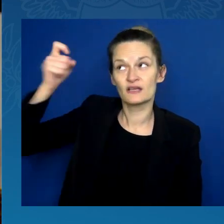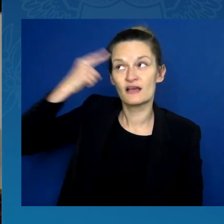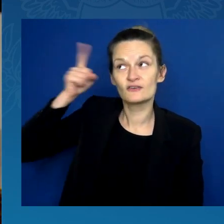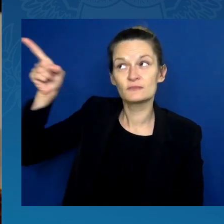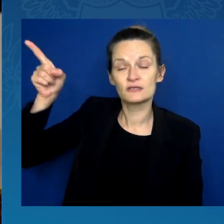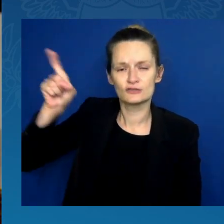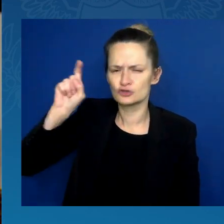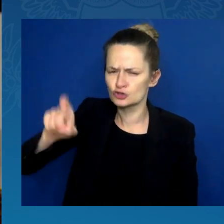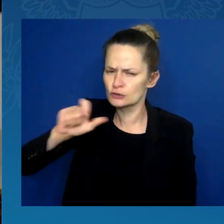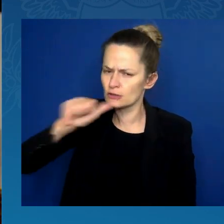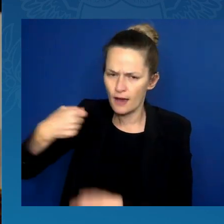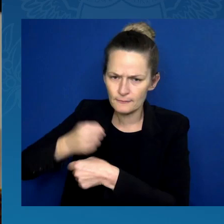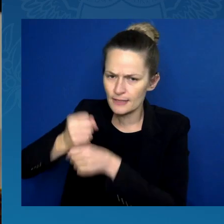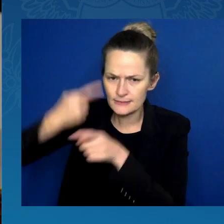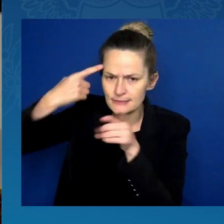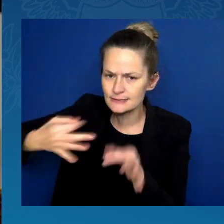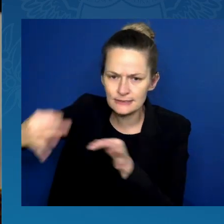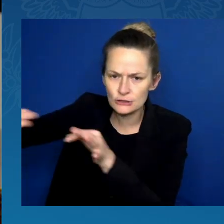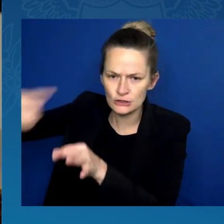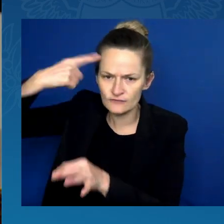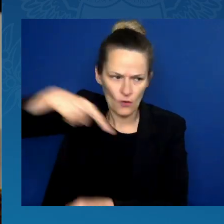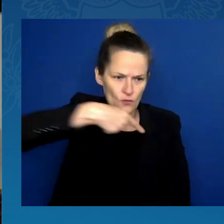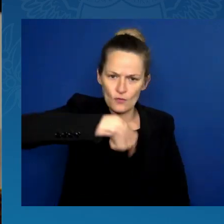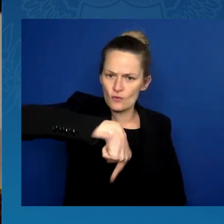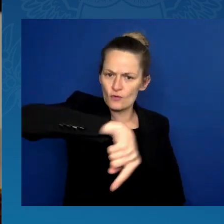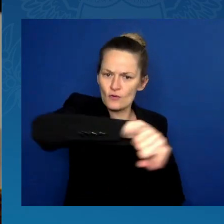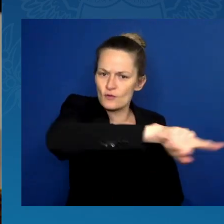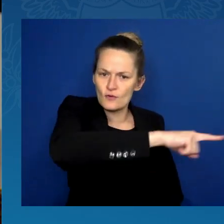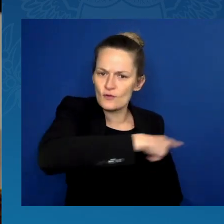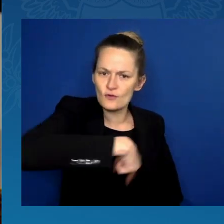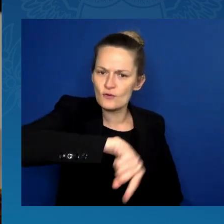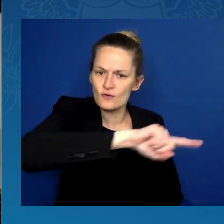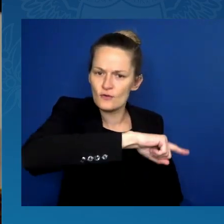Each person should have a right to believe what they believe.